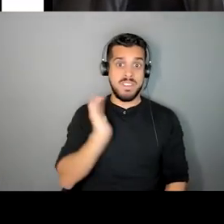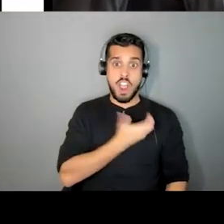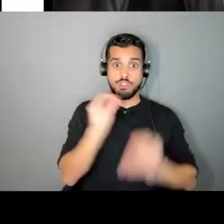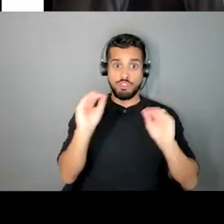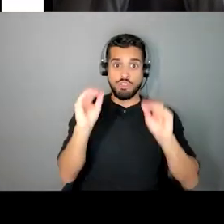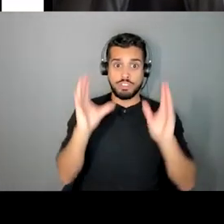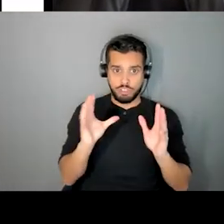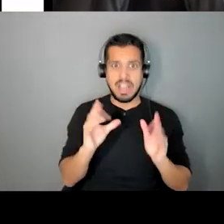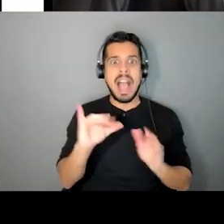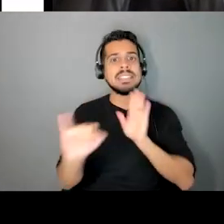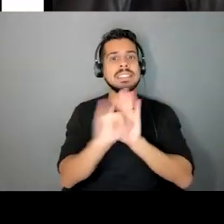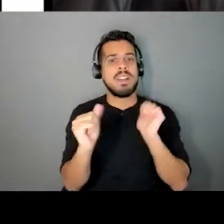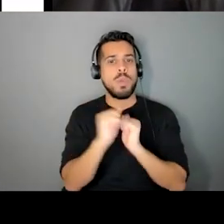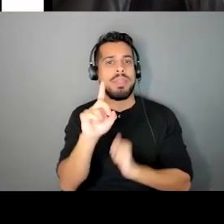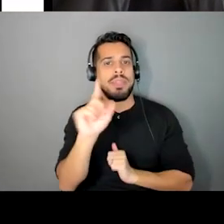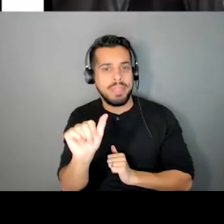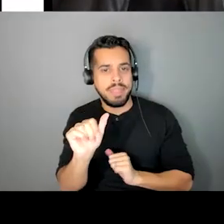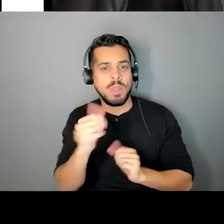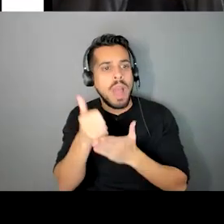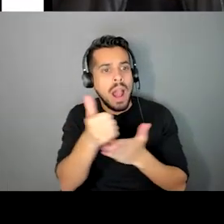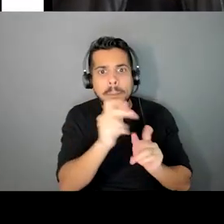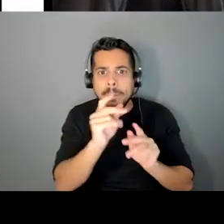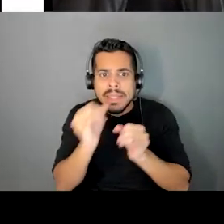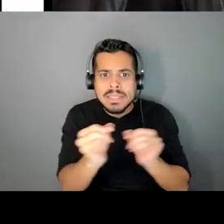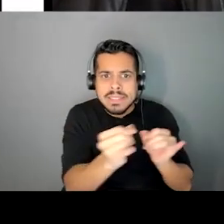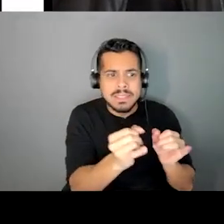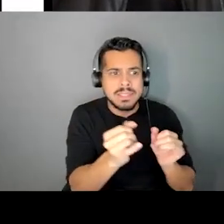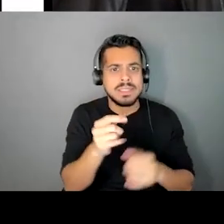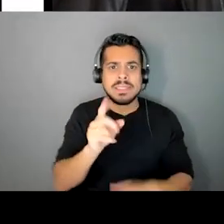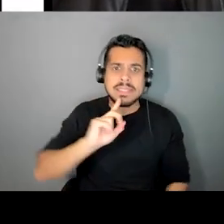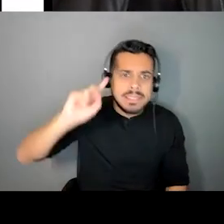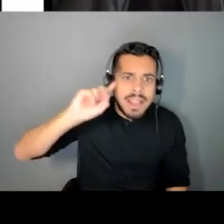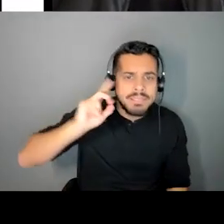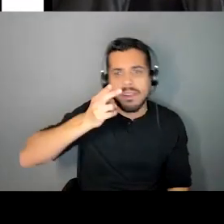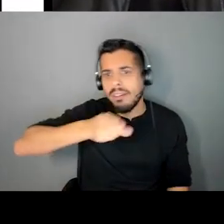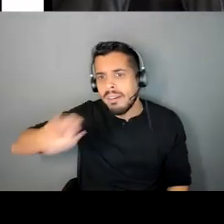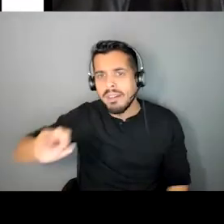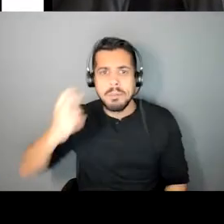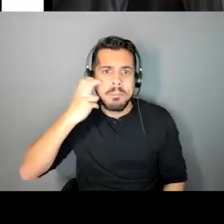Uh... we've been able to help individuals who are Deaf, hard of hearing, blind, low vision,